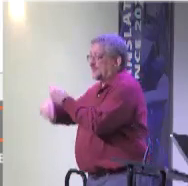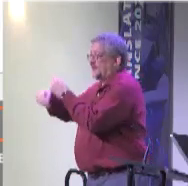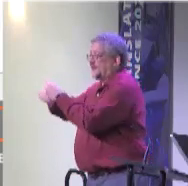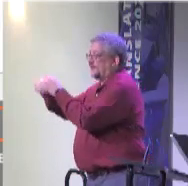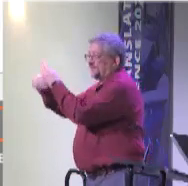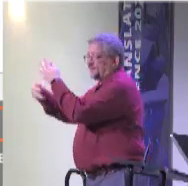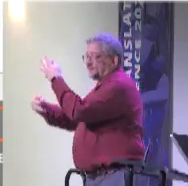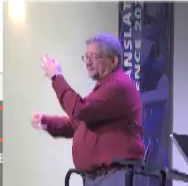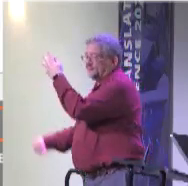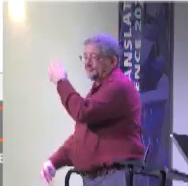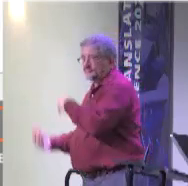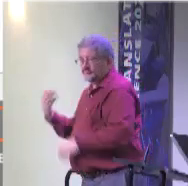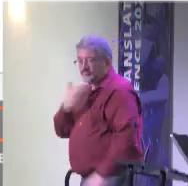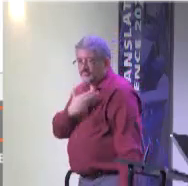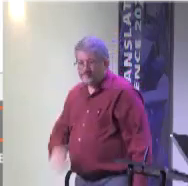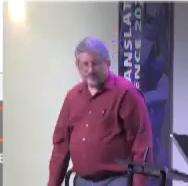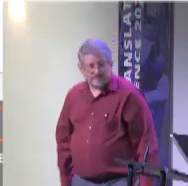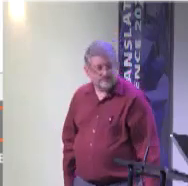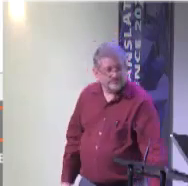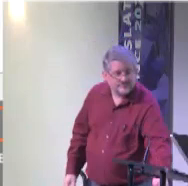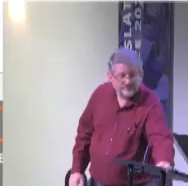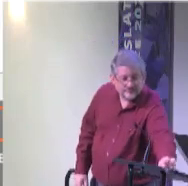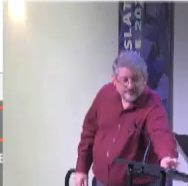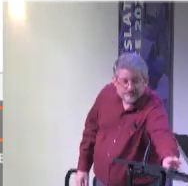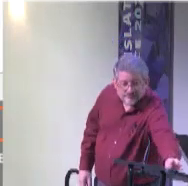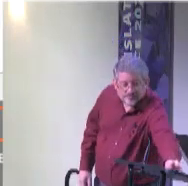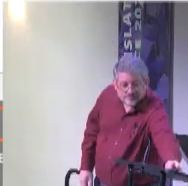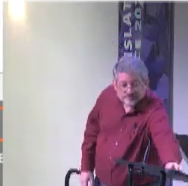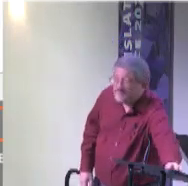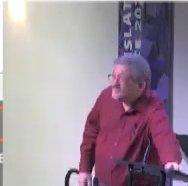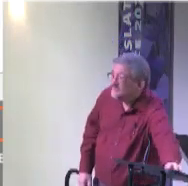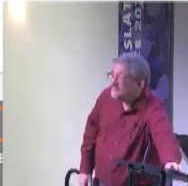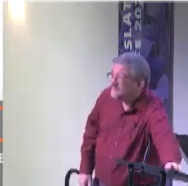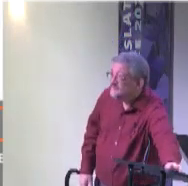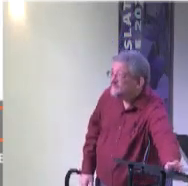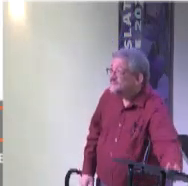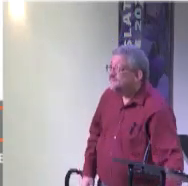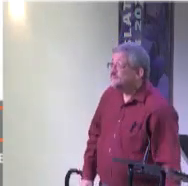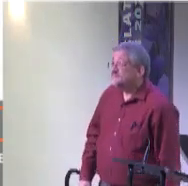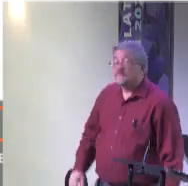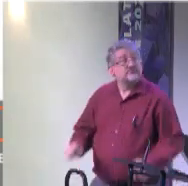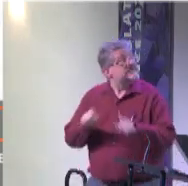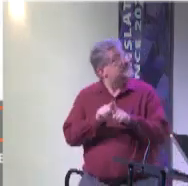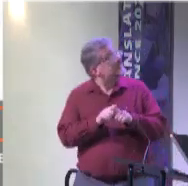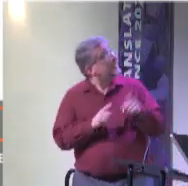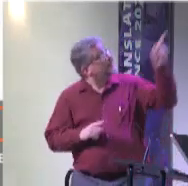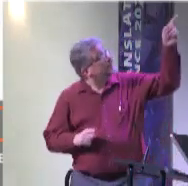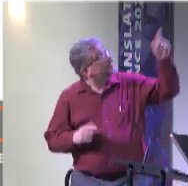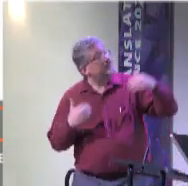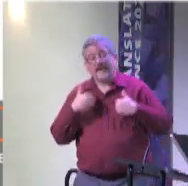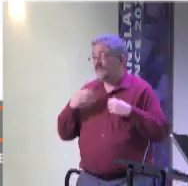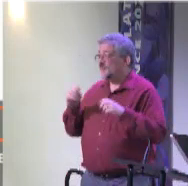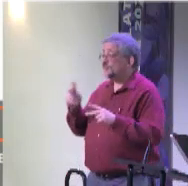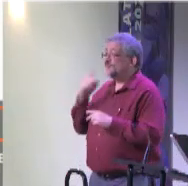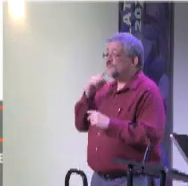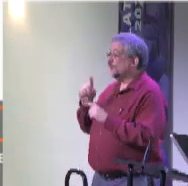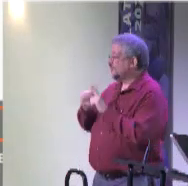And as we continue to see published translations, we will see that list grow.